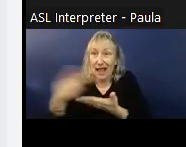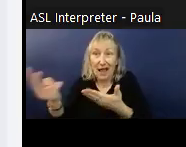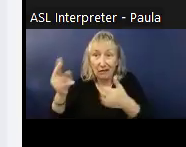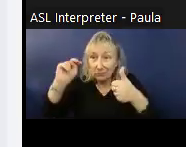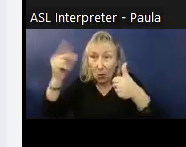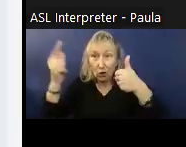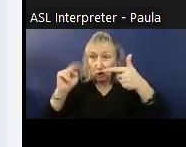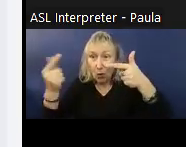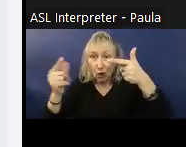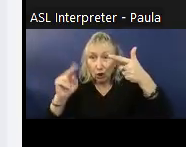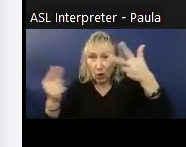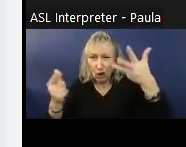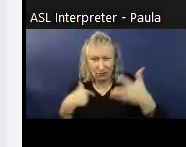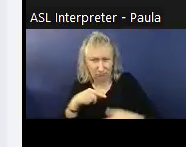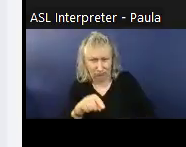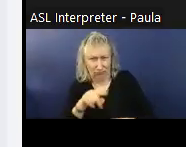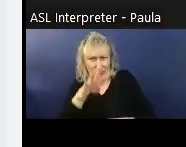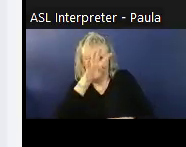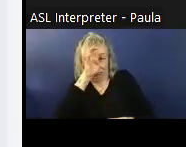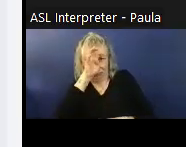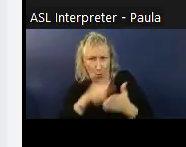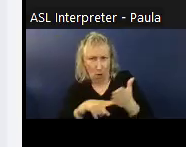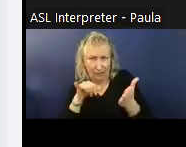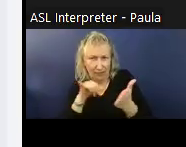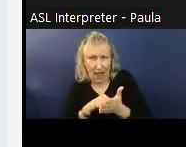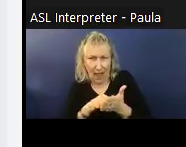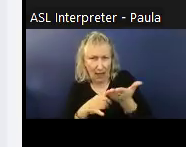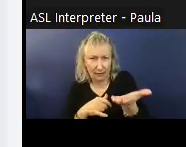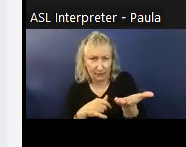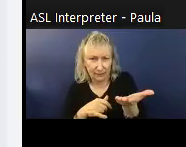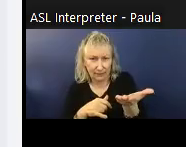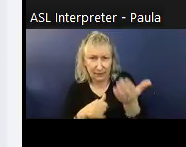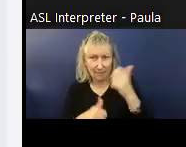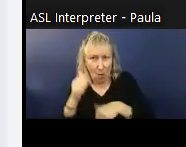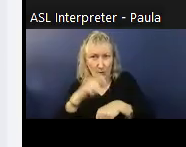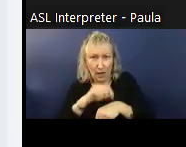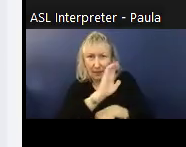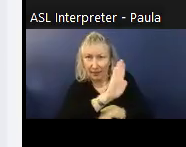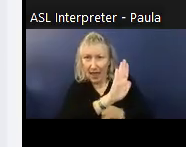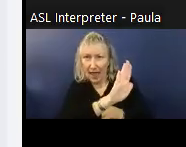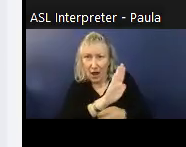It seemed a little out of place to me just because care plans or Ibls or things that are done in agreement with the residents of a facility.